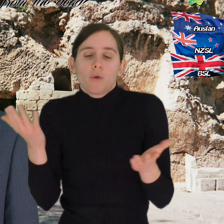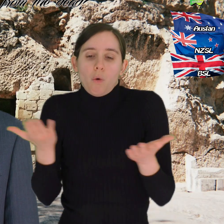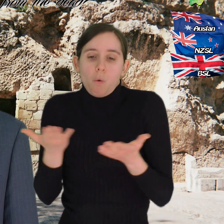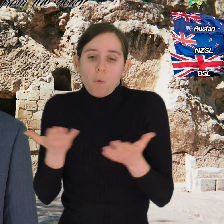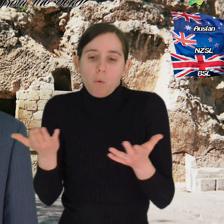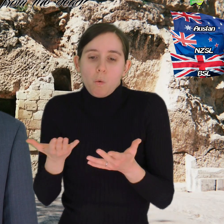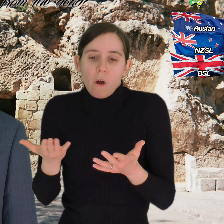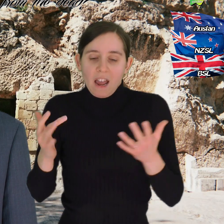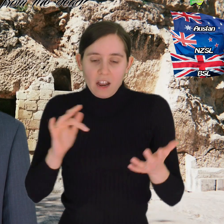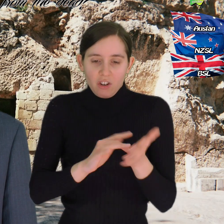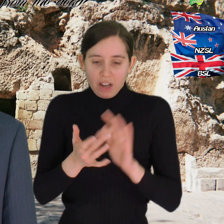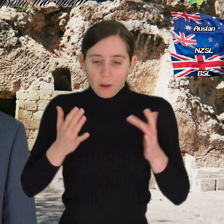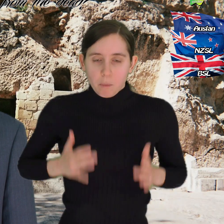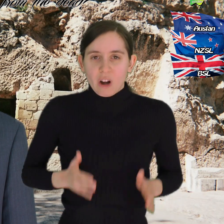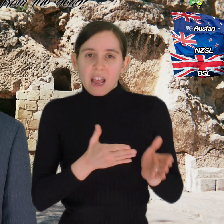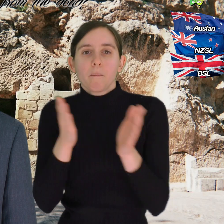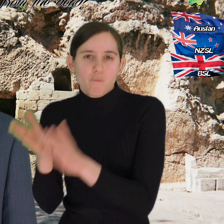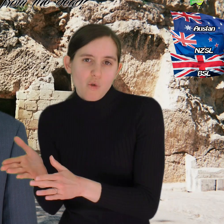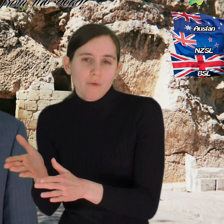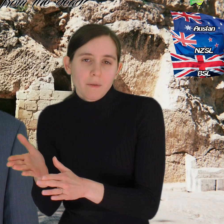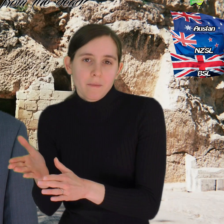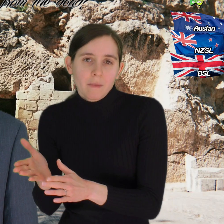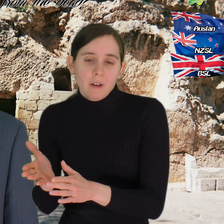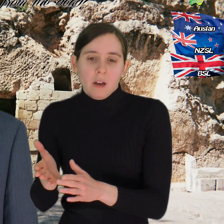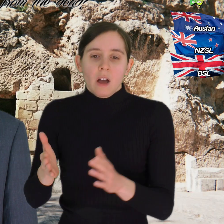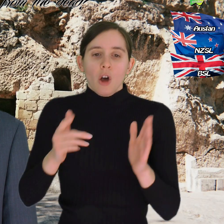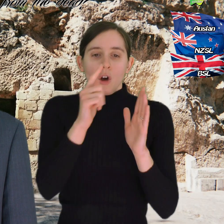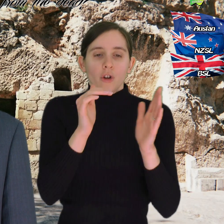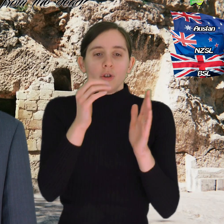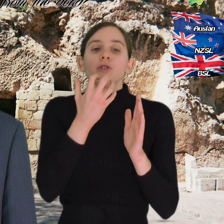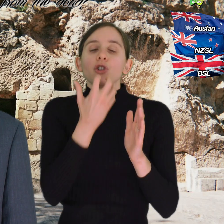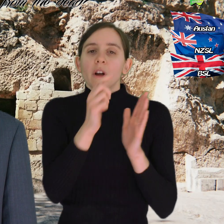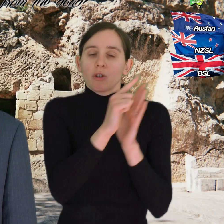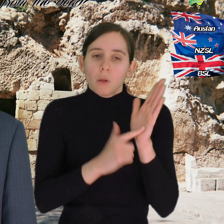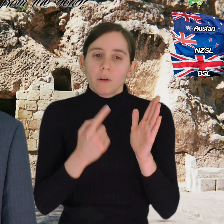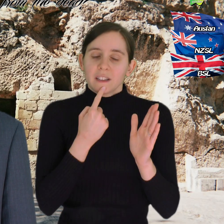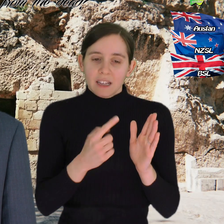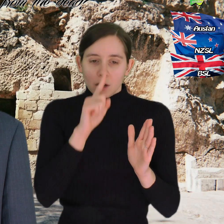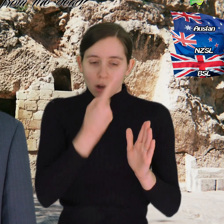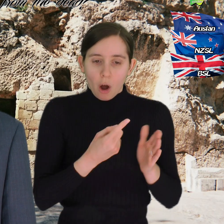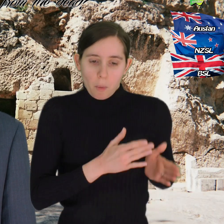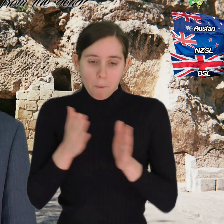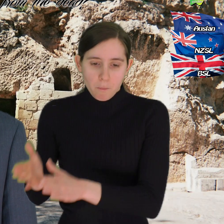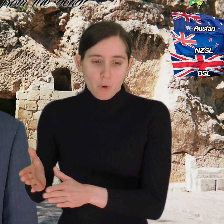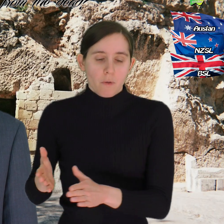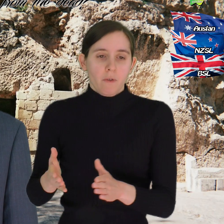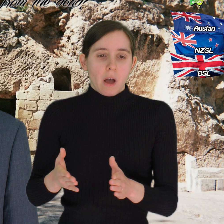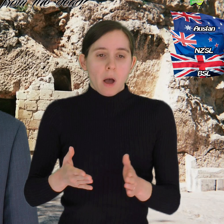moved the body of Jesus. It was against Jewish law to allow a body to be moved after it had already